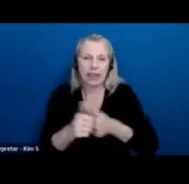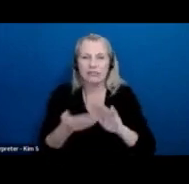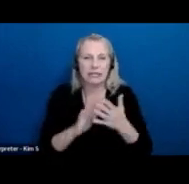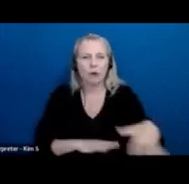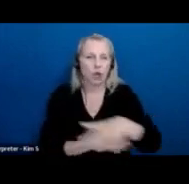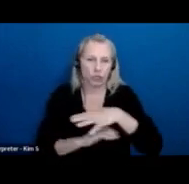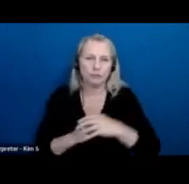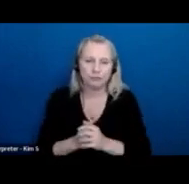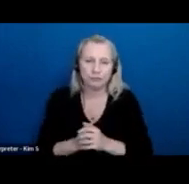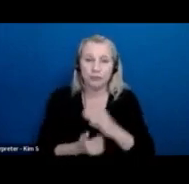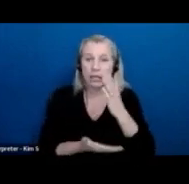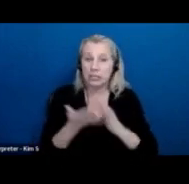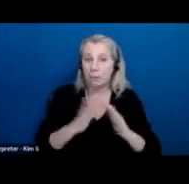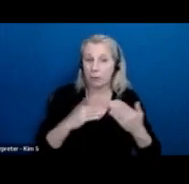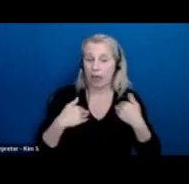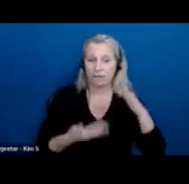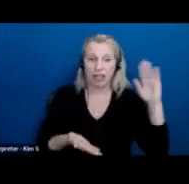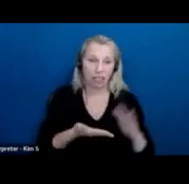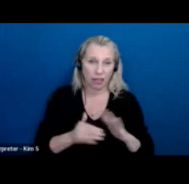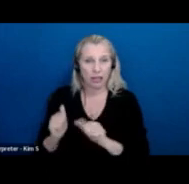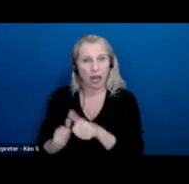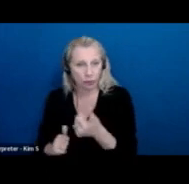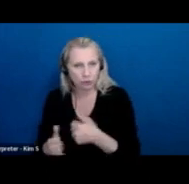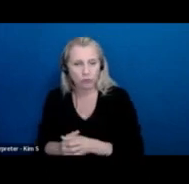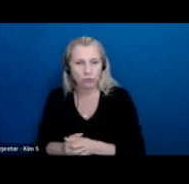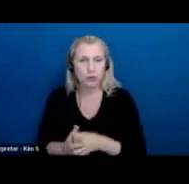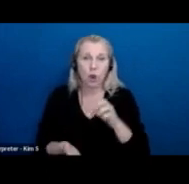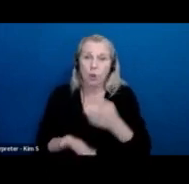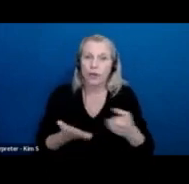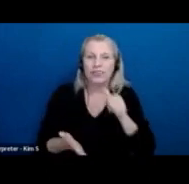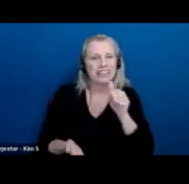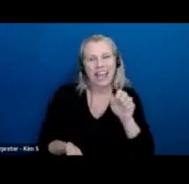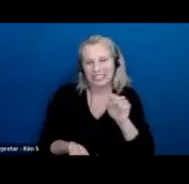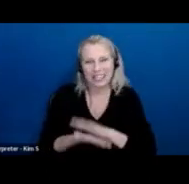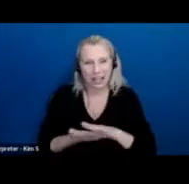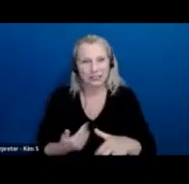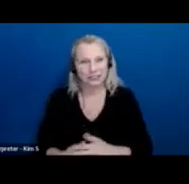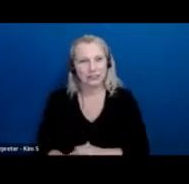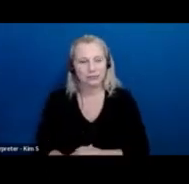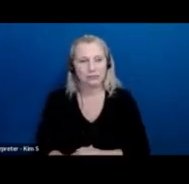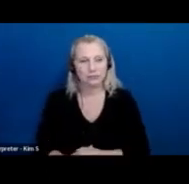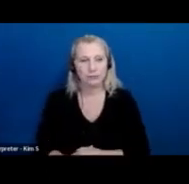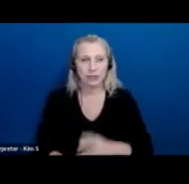Some communities have less resources than others or resources that aren't as nice. The types of resources in the